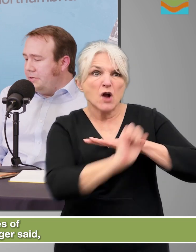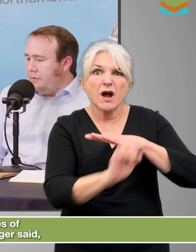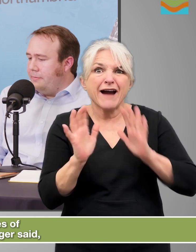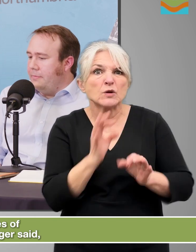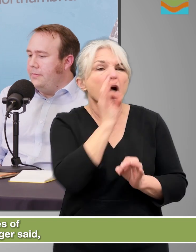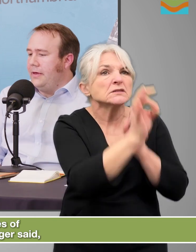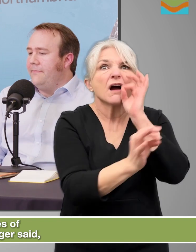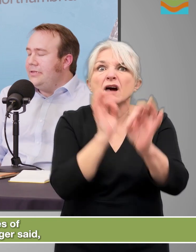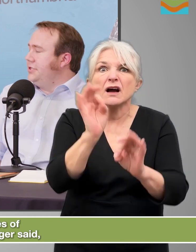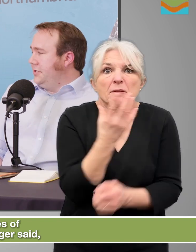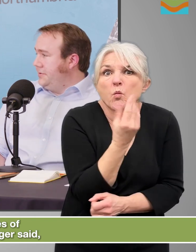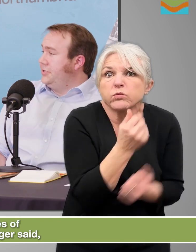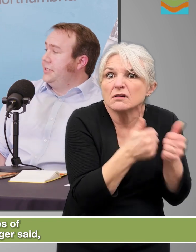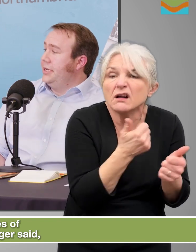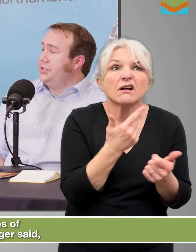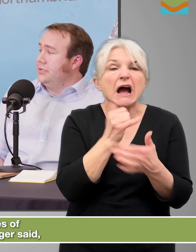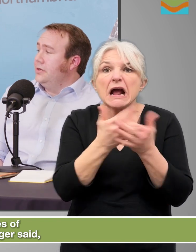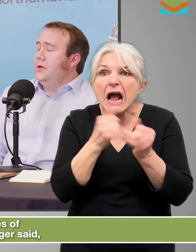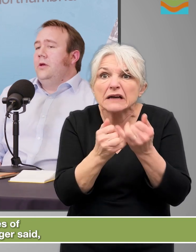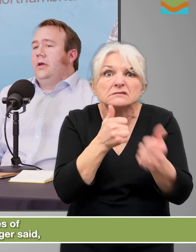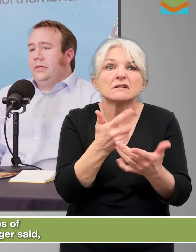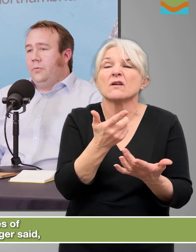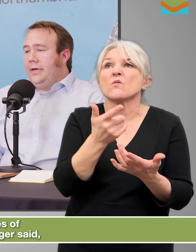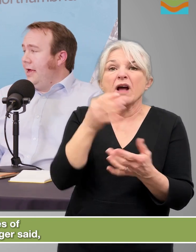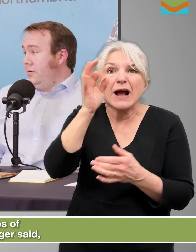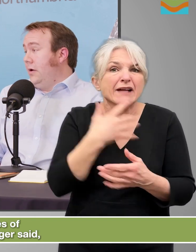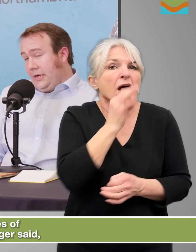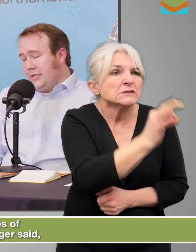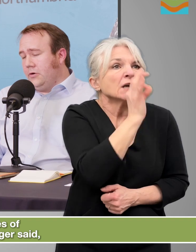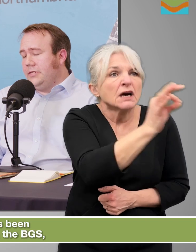this is one of the advantages of digitalization, is we now, as Holger said,